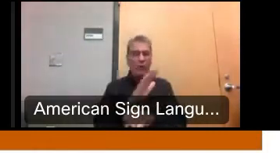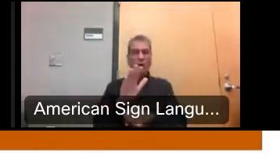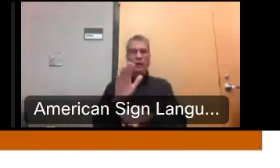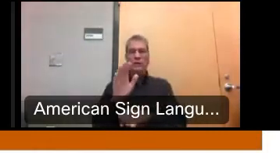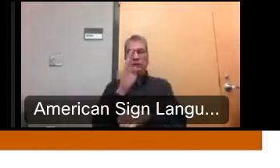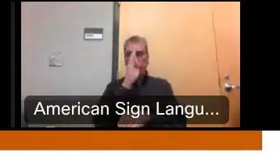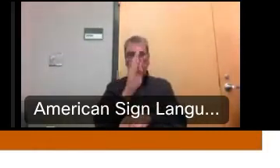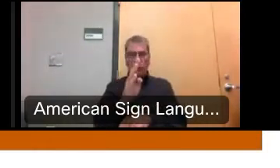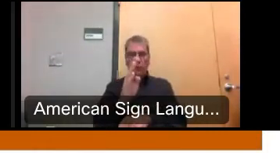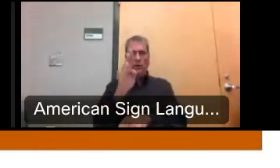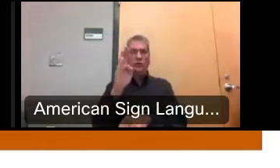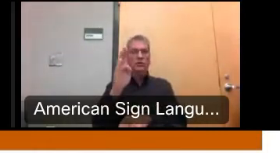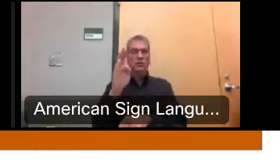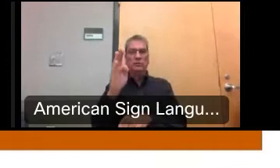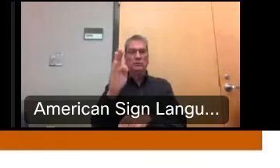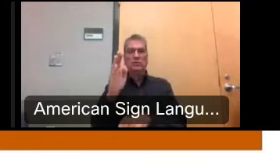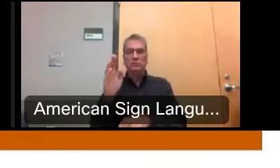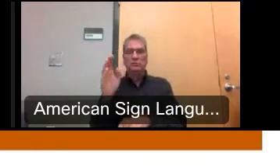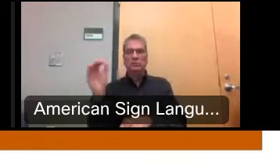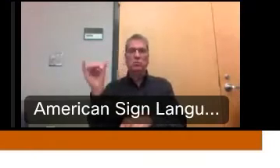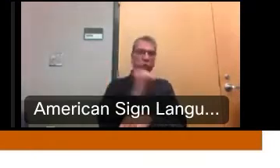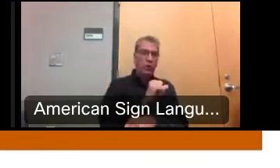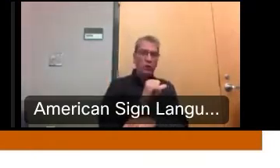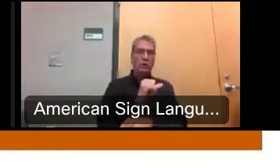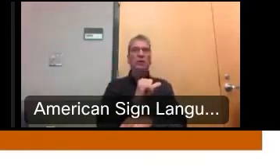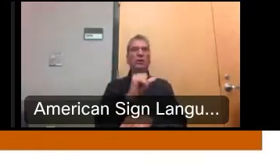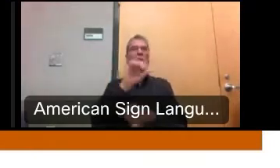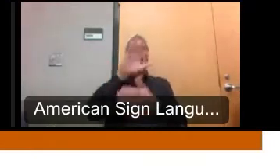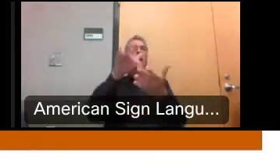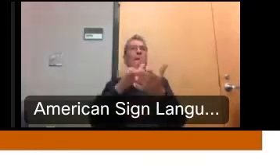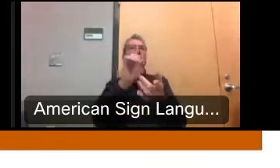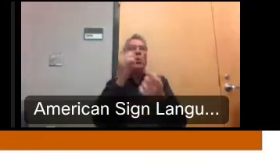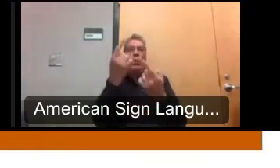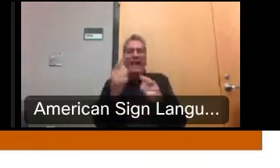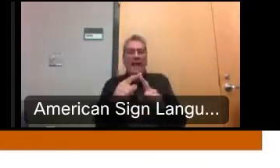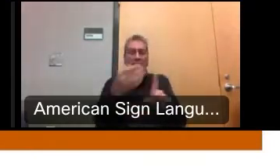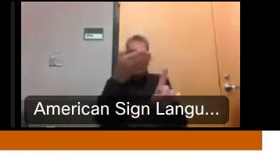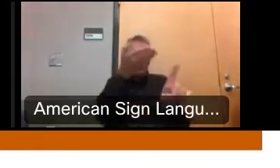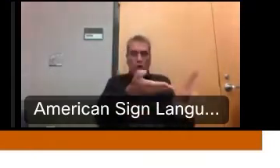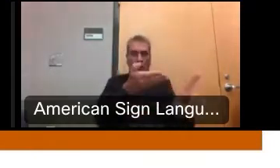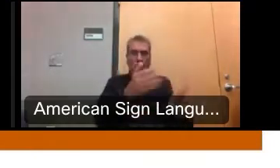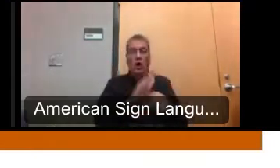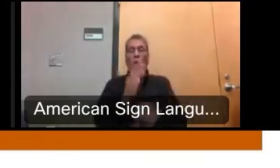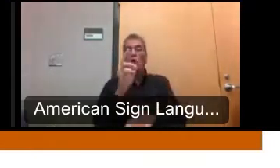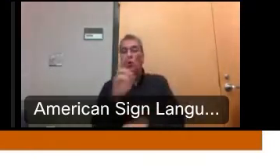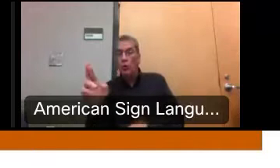In the middle, physiologically what is happening to, you. On the right? Like, what does it actually look like.